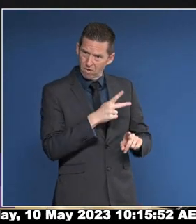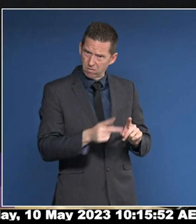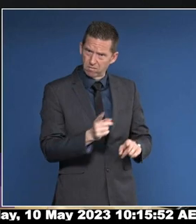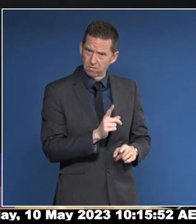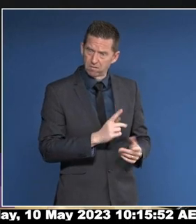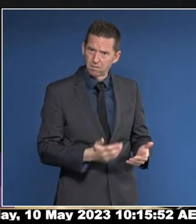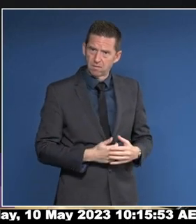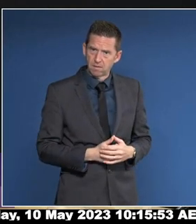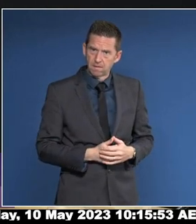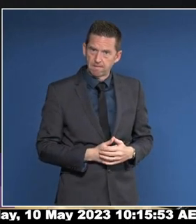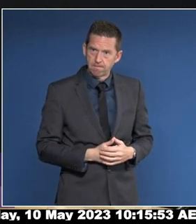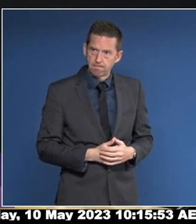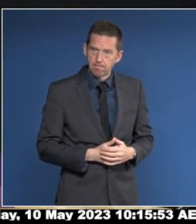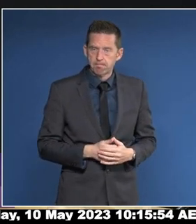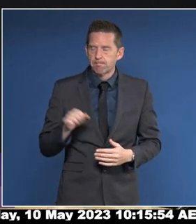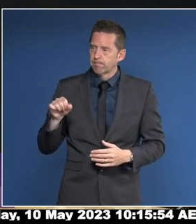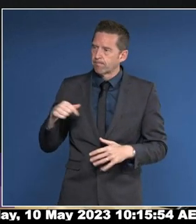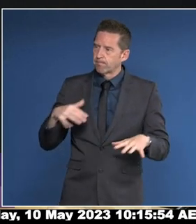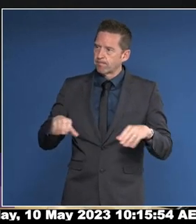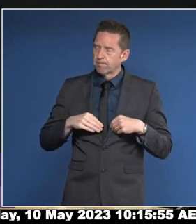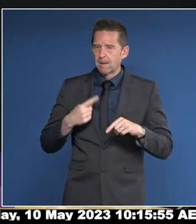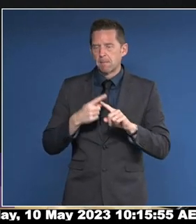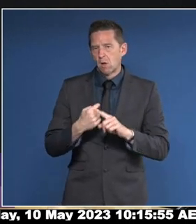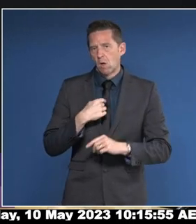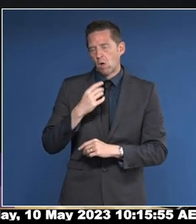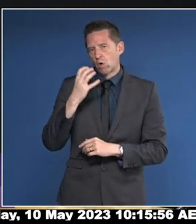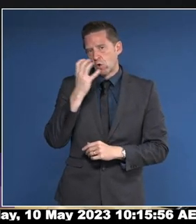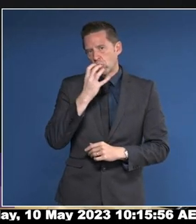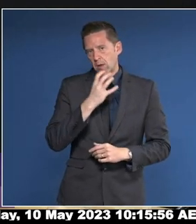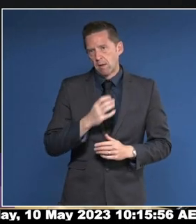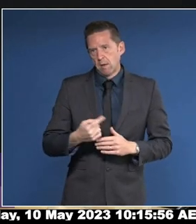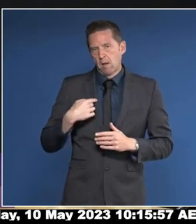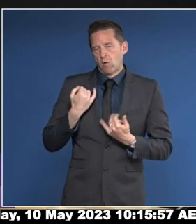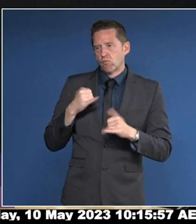I acknowledge that, and I'm sorry for the misunderstanding, Commissioner.